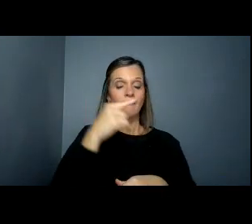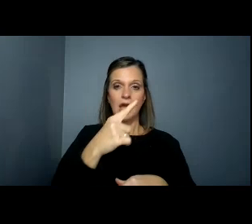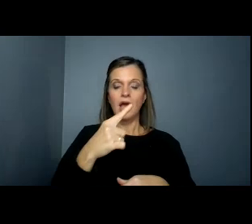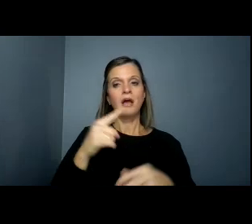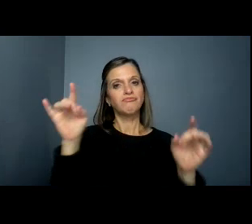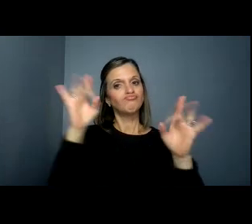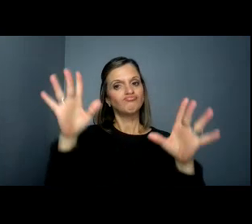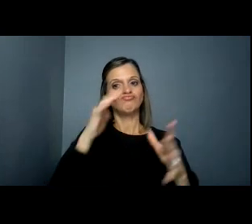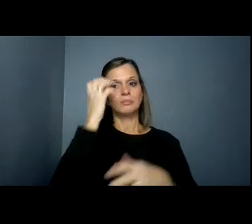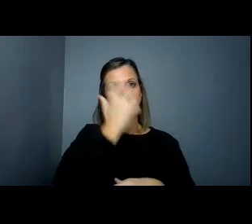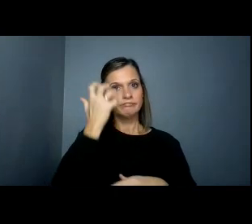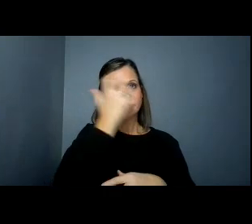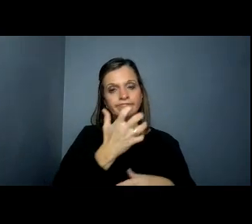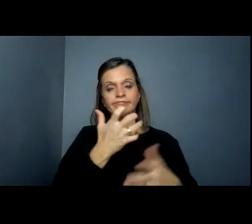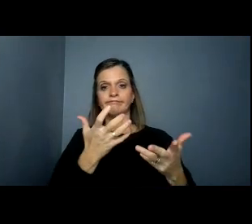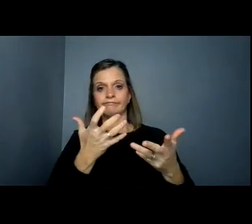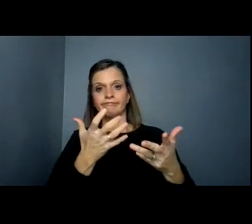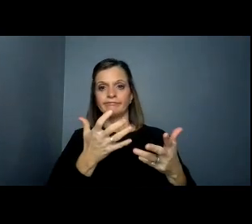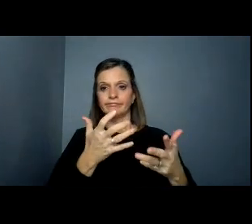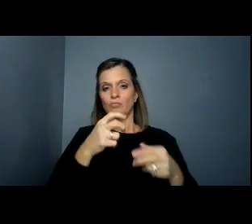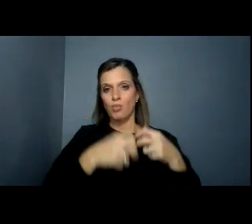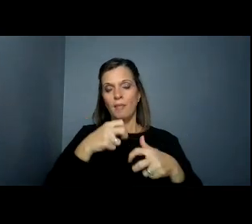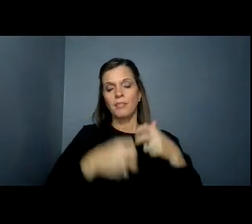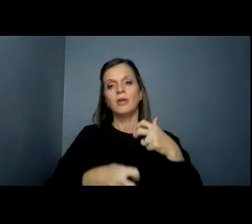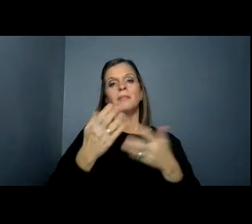ear. But nose and throat specialist, I see a lot of those at the clinic when I'm working.